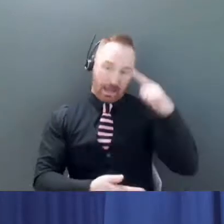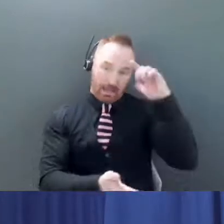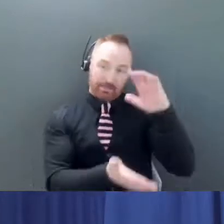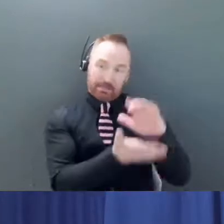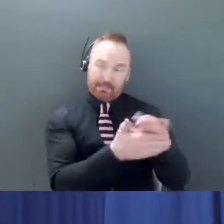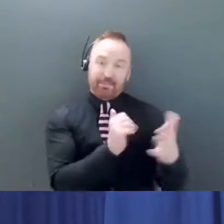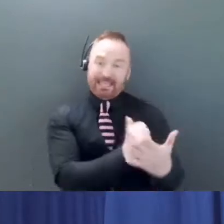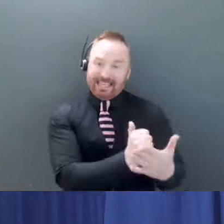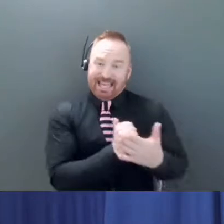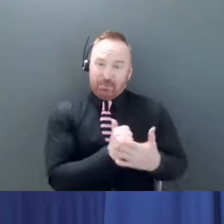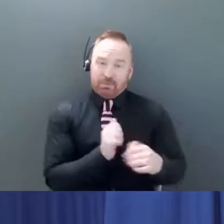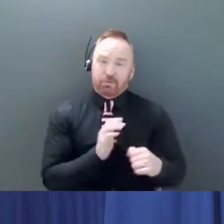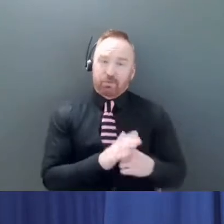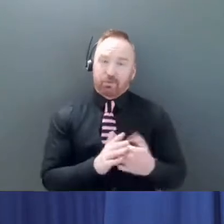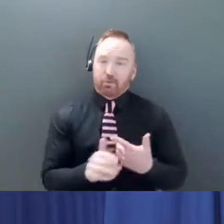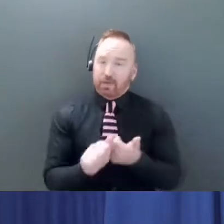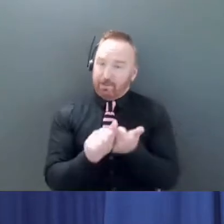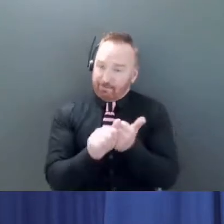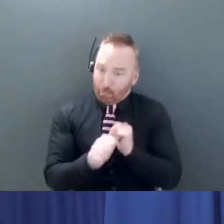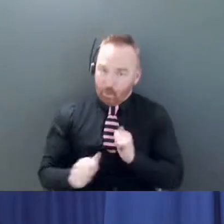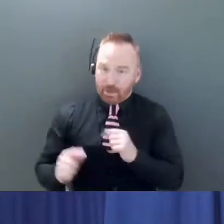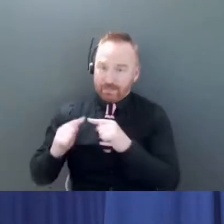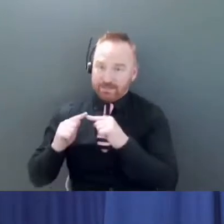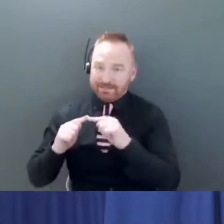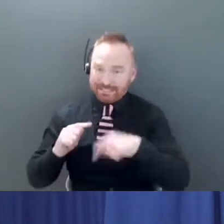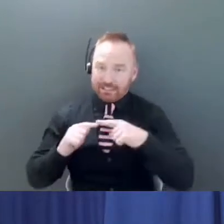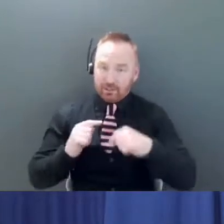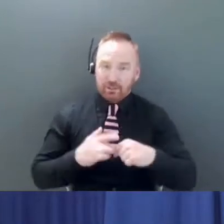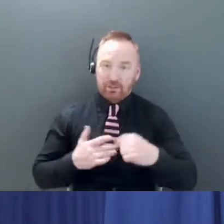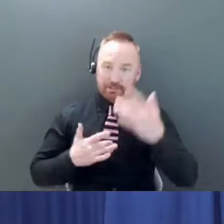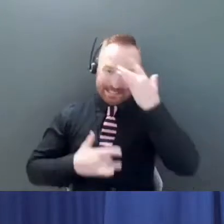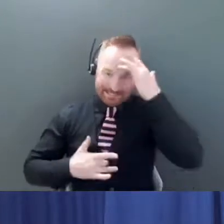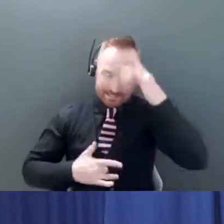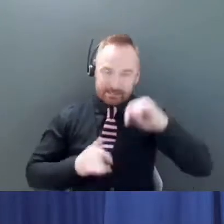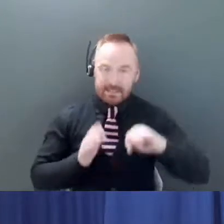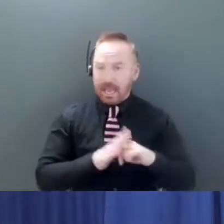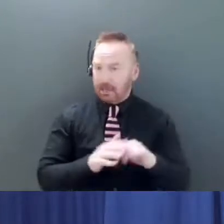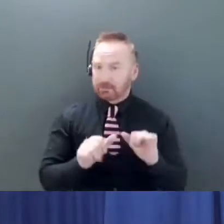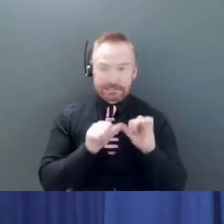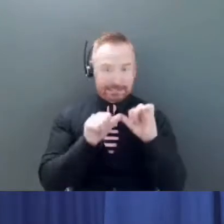prevent illnesses as we adjust to living with COVID-19.